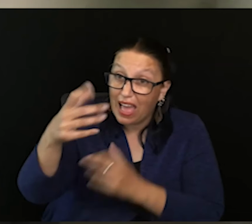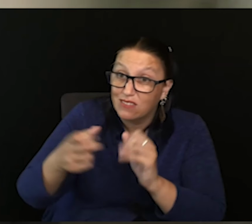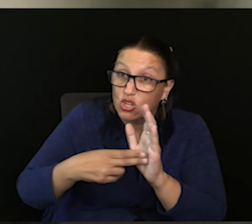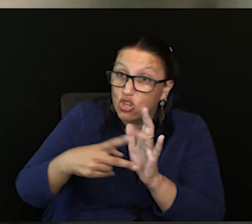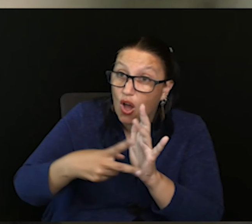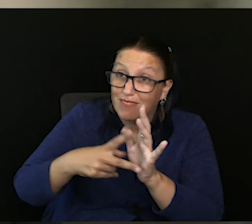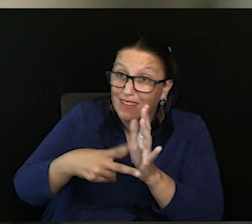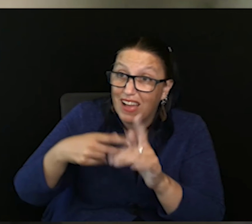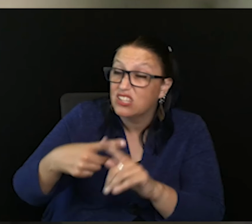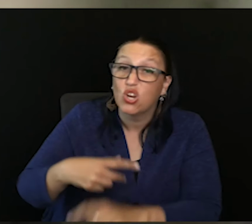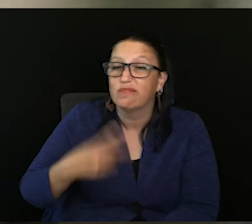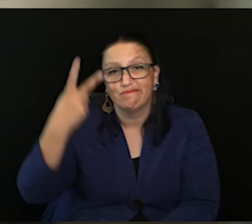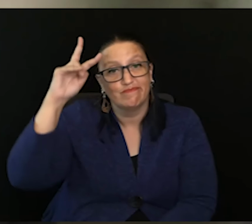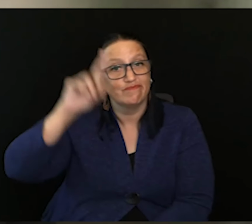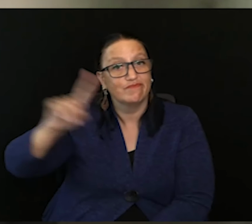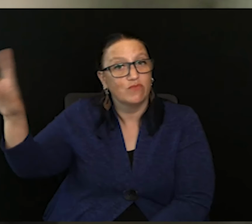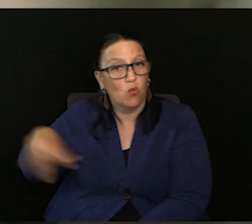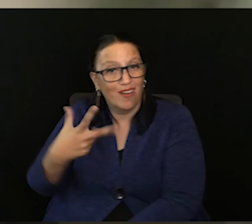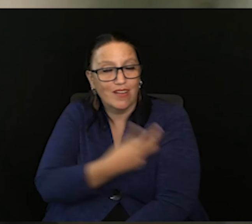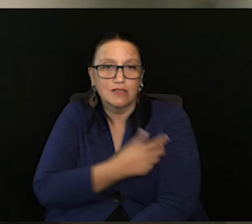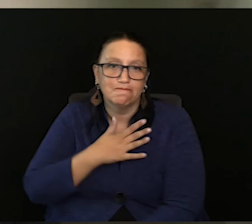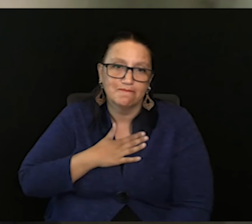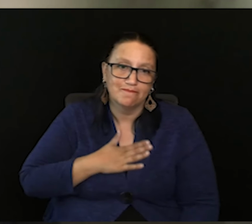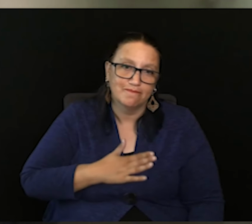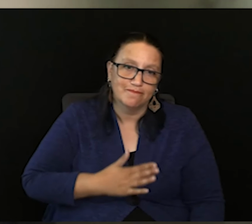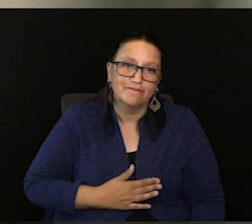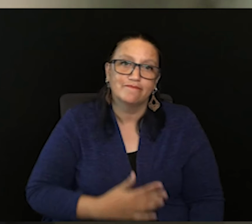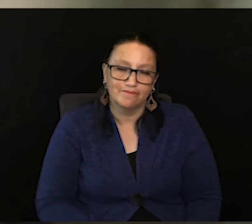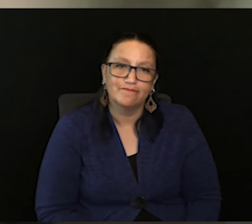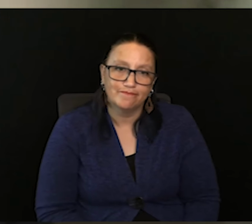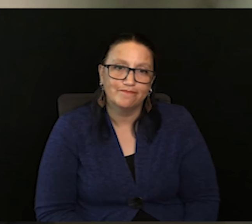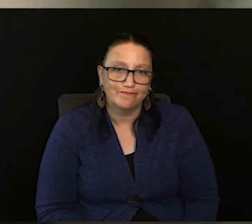I was having discussions with the RACGP recently, and they indicated that many of their members